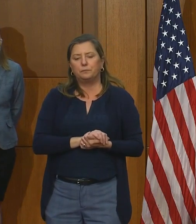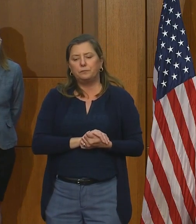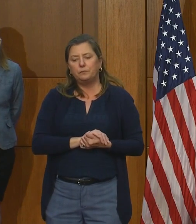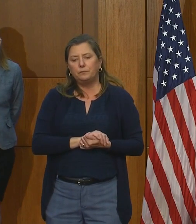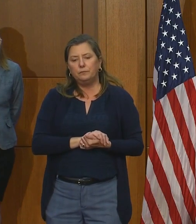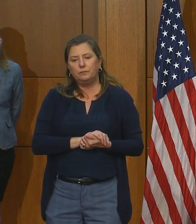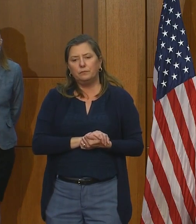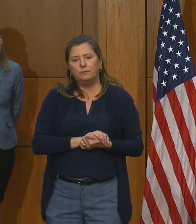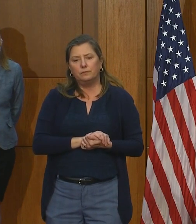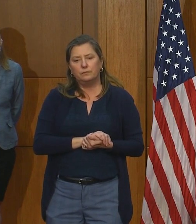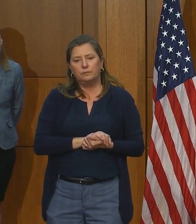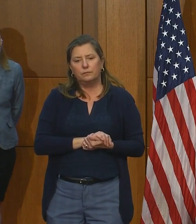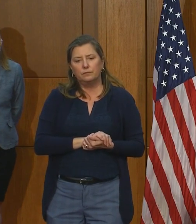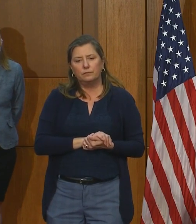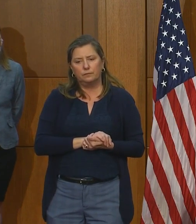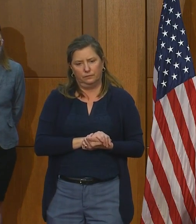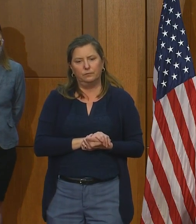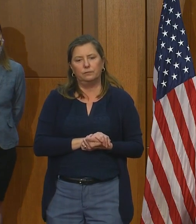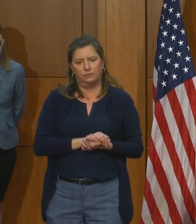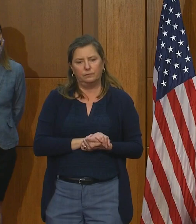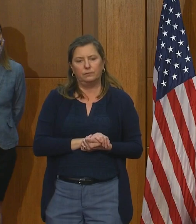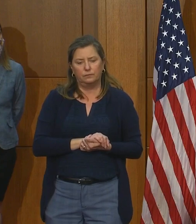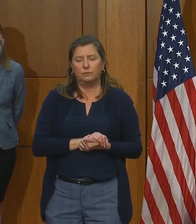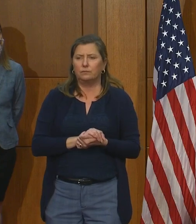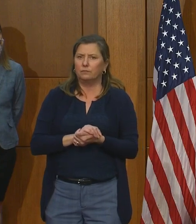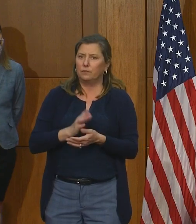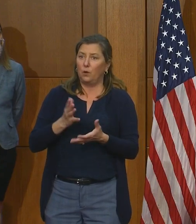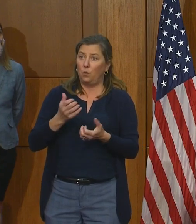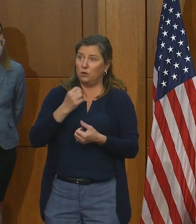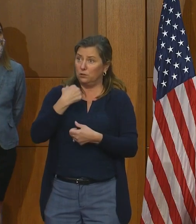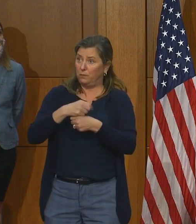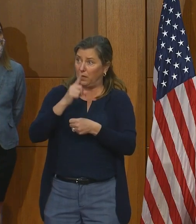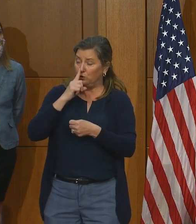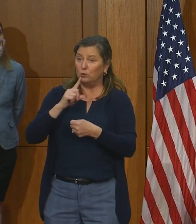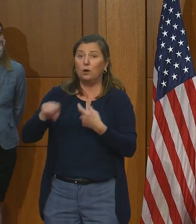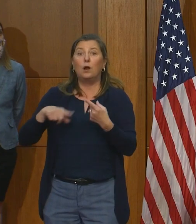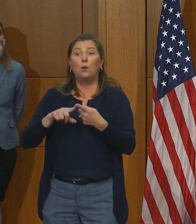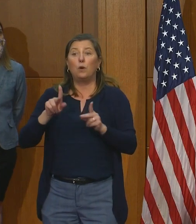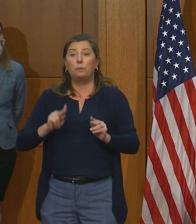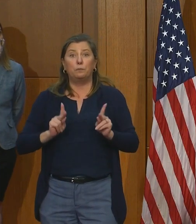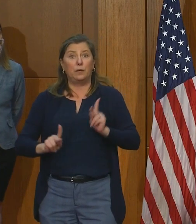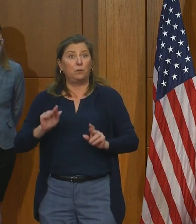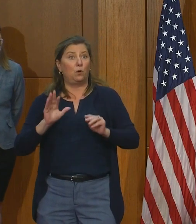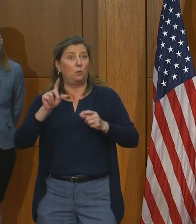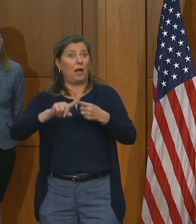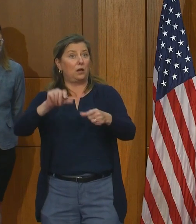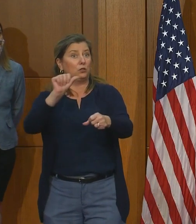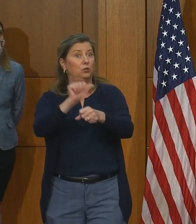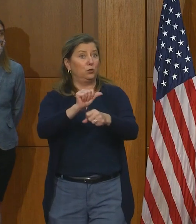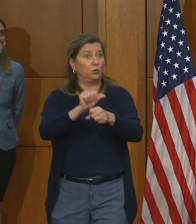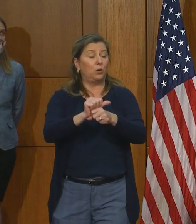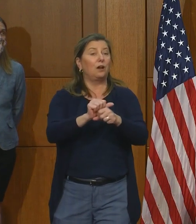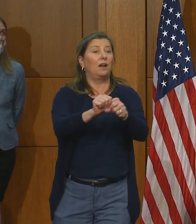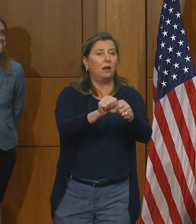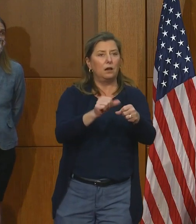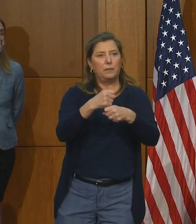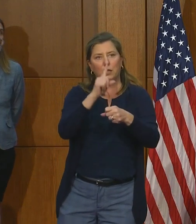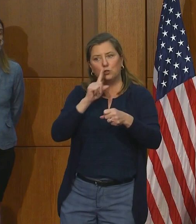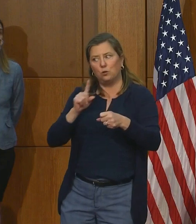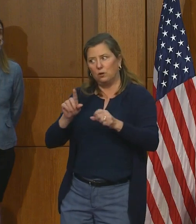EMILY IS CHILDCARE- AND- WANTED